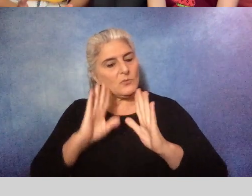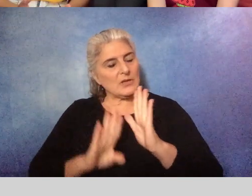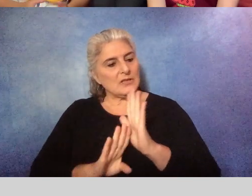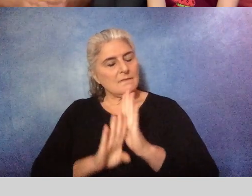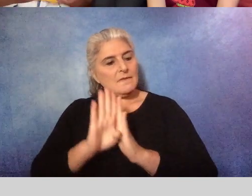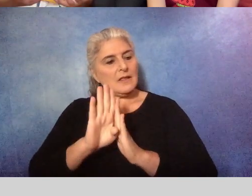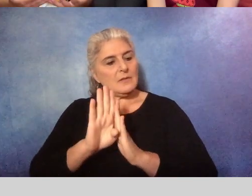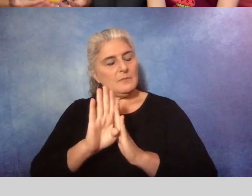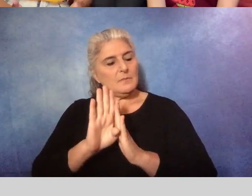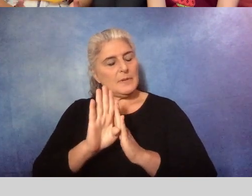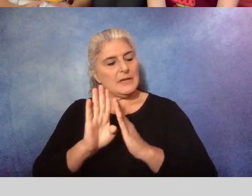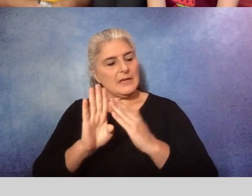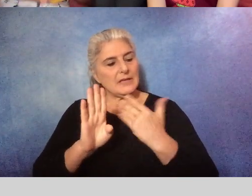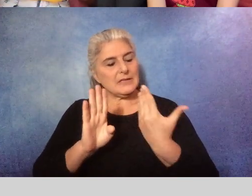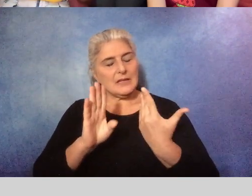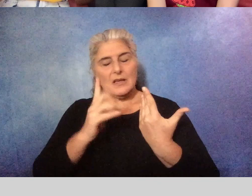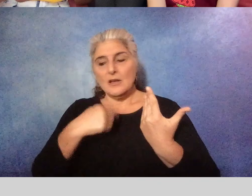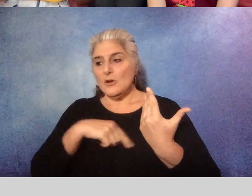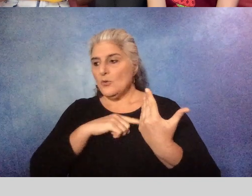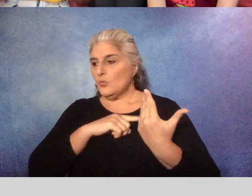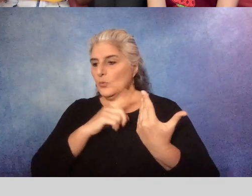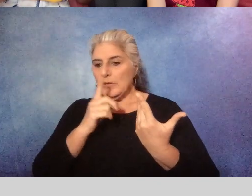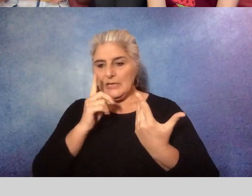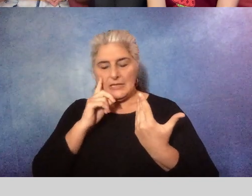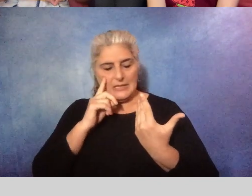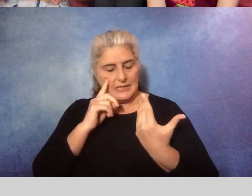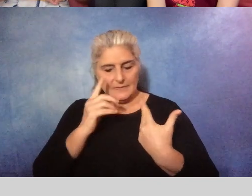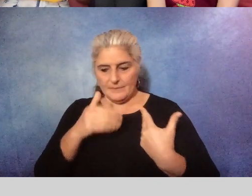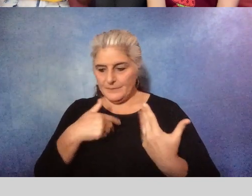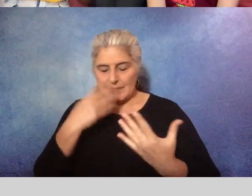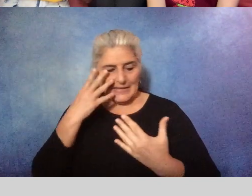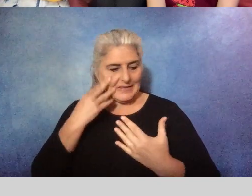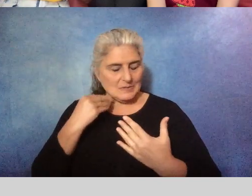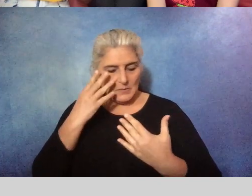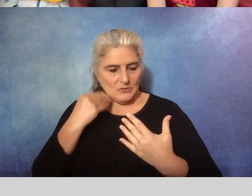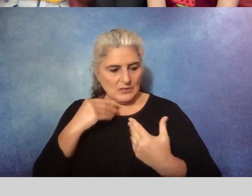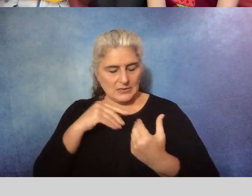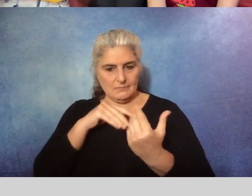we face so much, so many edge cases and